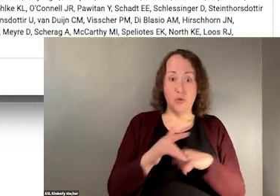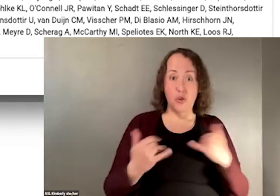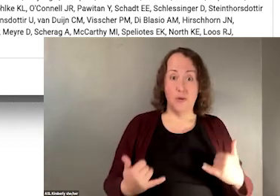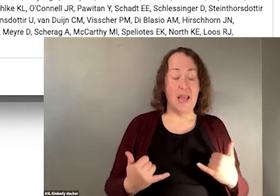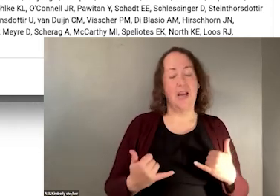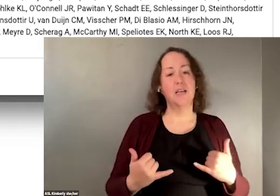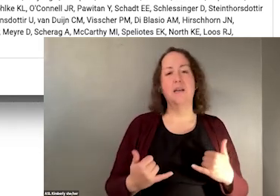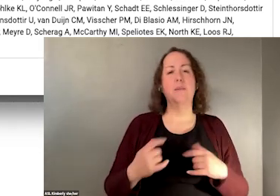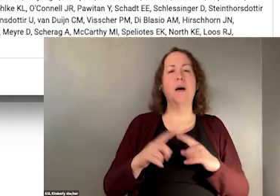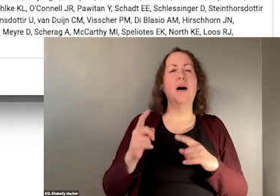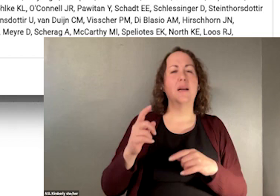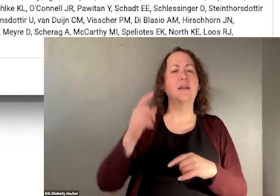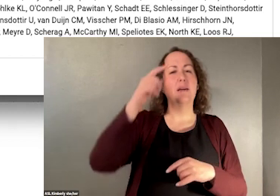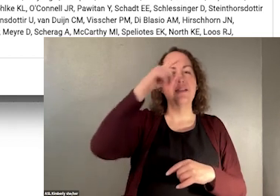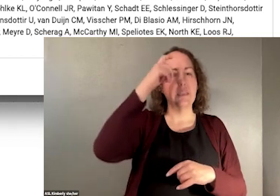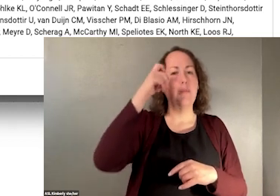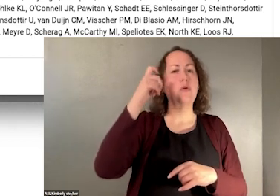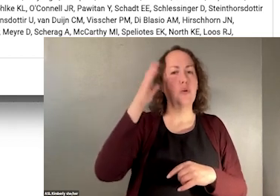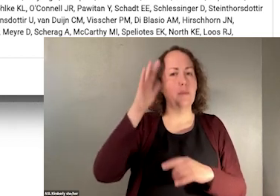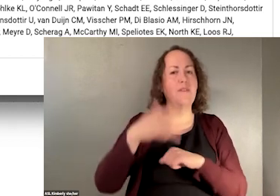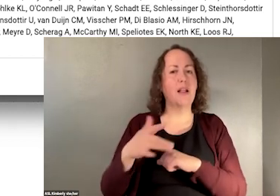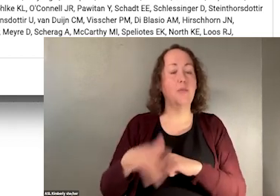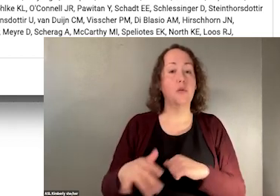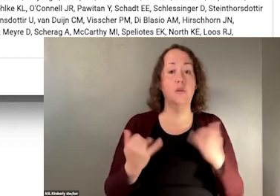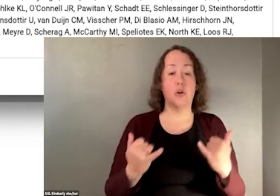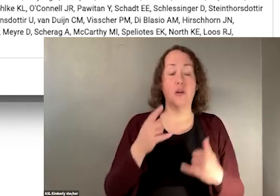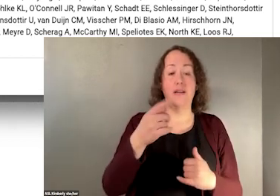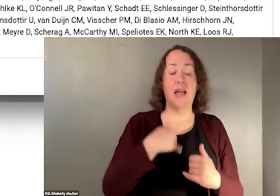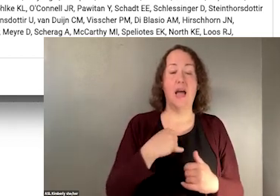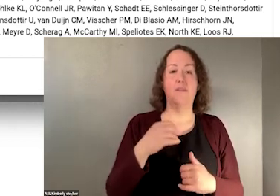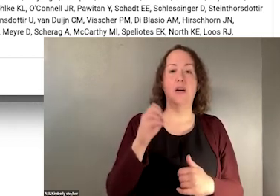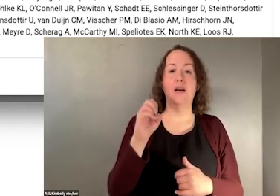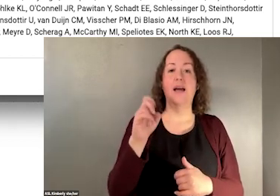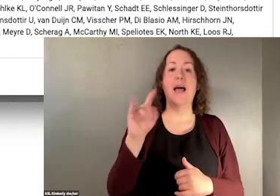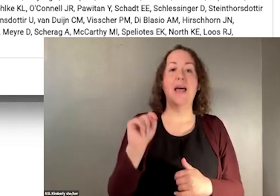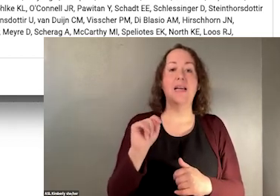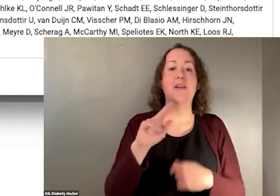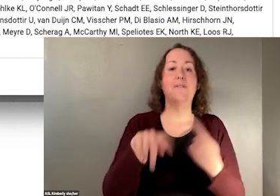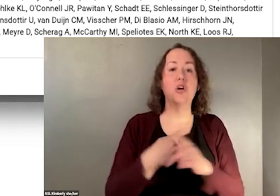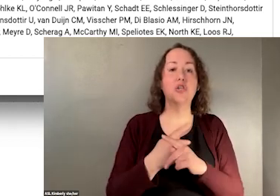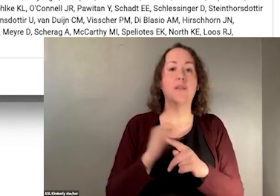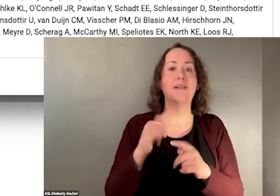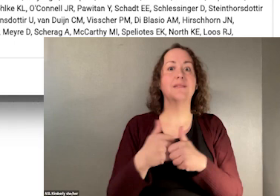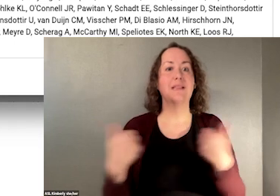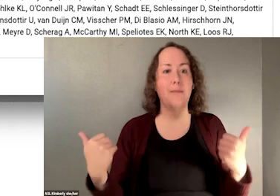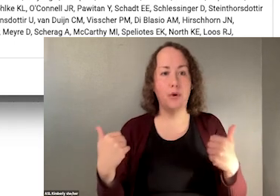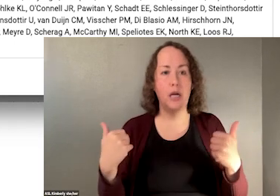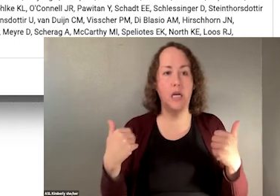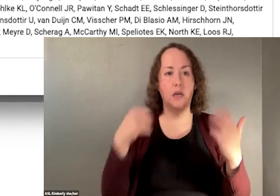Currently, we have the edited version as a separate tab, but as part of our update